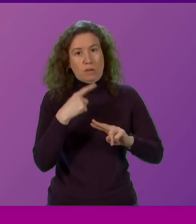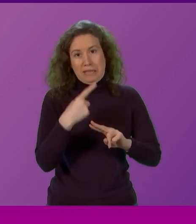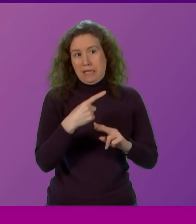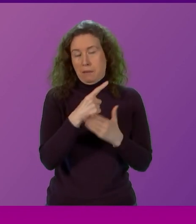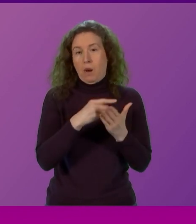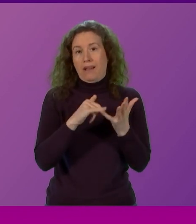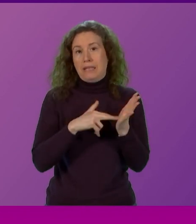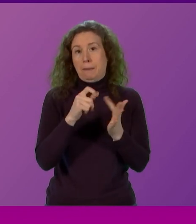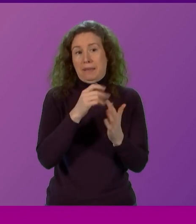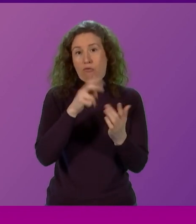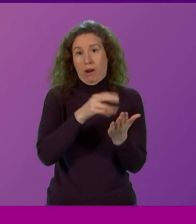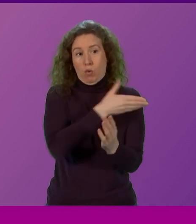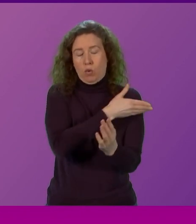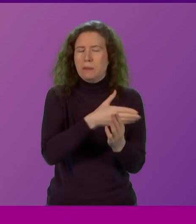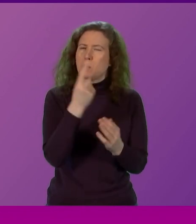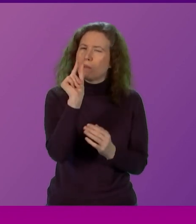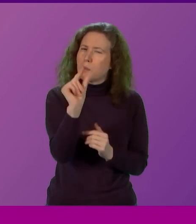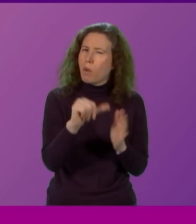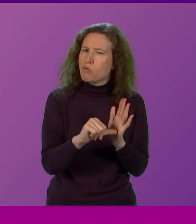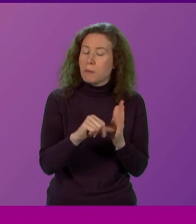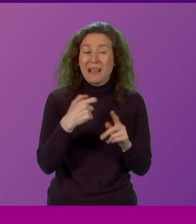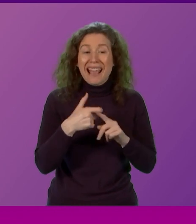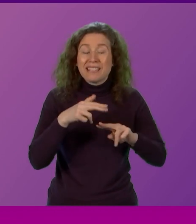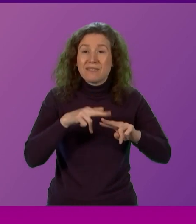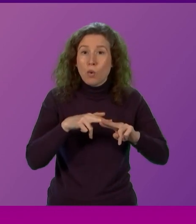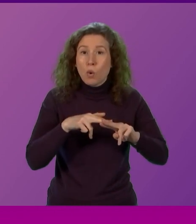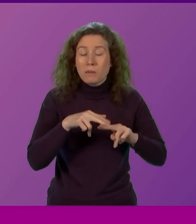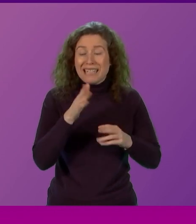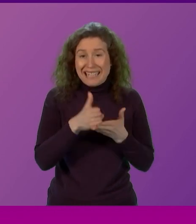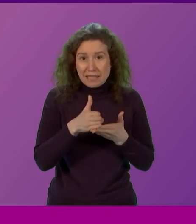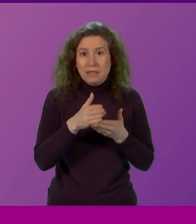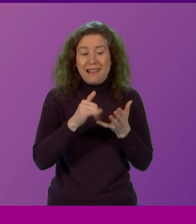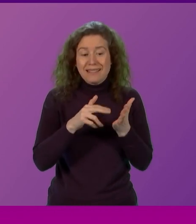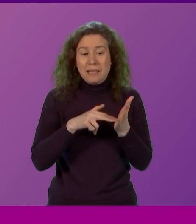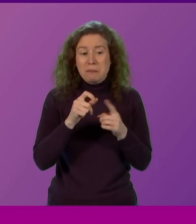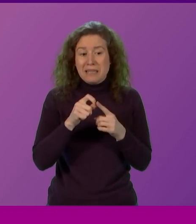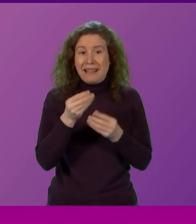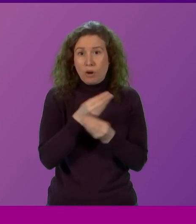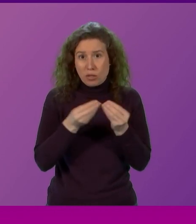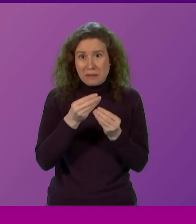There is just one wee problem: Kate Forbes is the SNP’s Cabinet Secretary for Finance and the Economy.